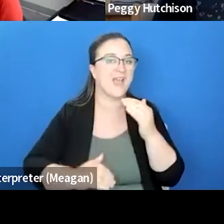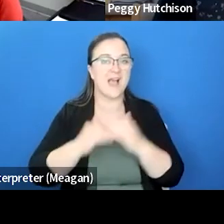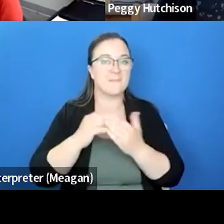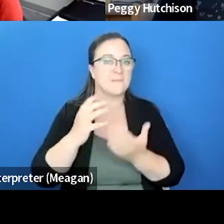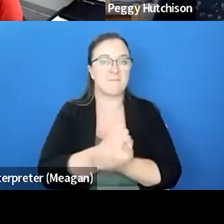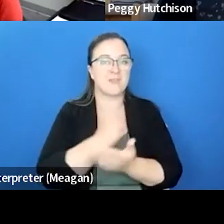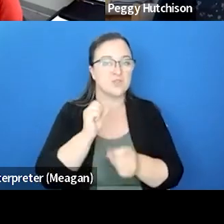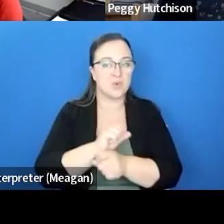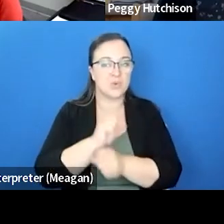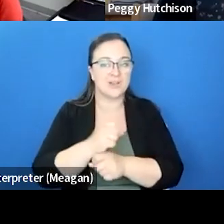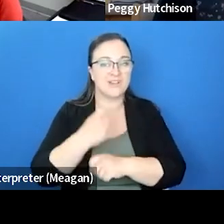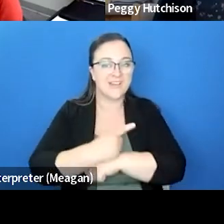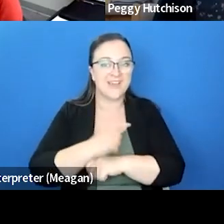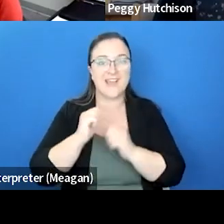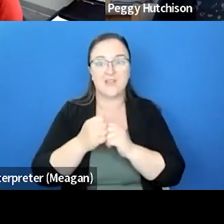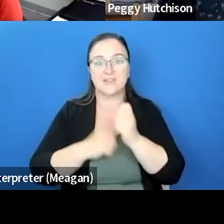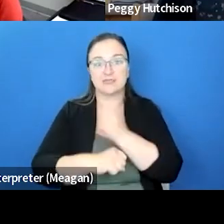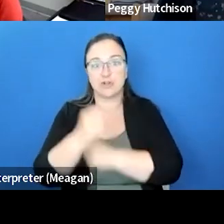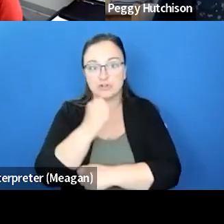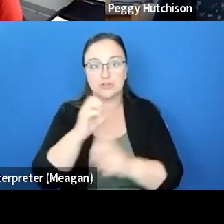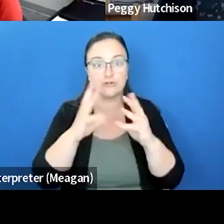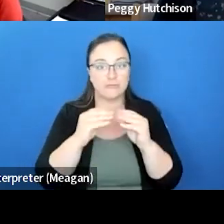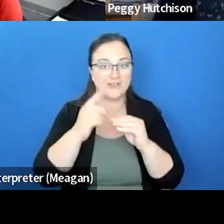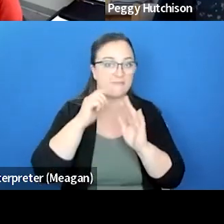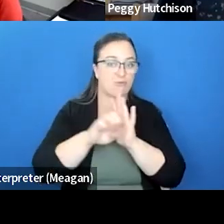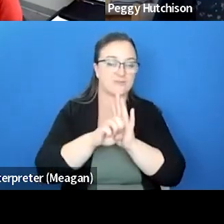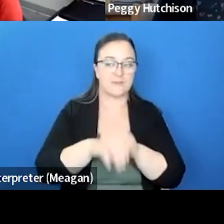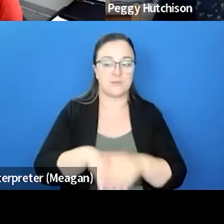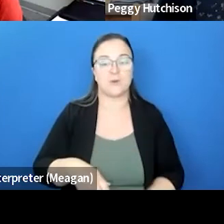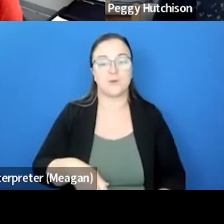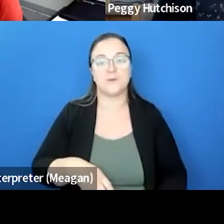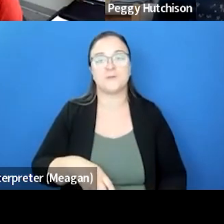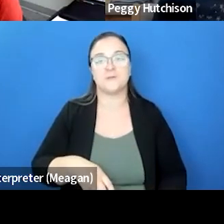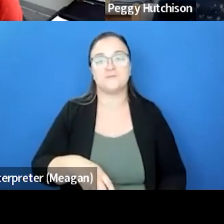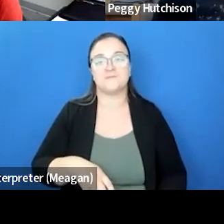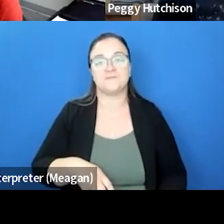how they structure certain things like meetings, for example. Really taking sort of a critical look